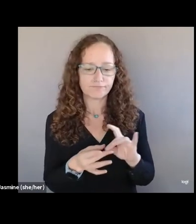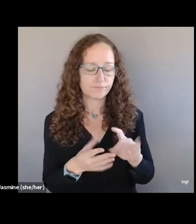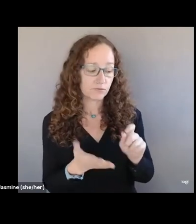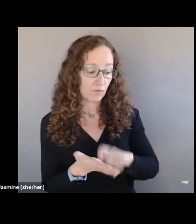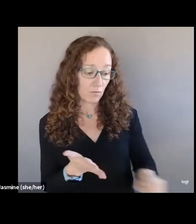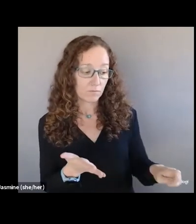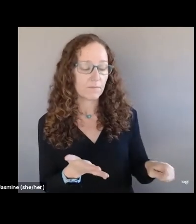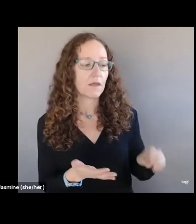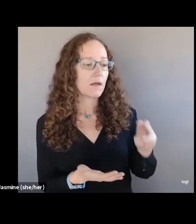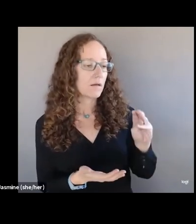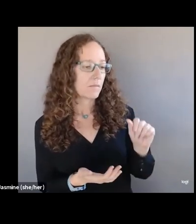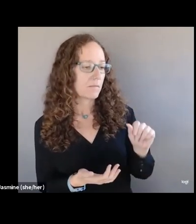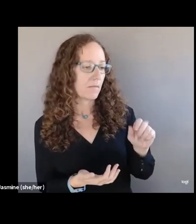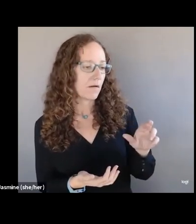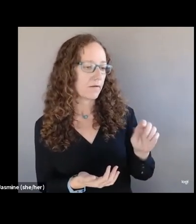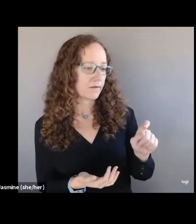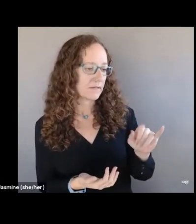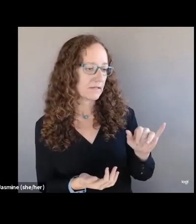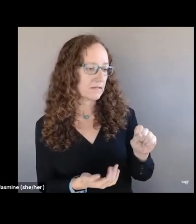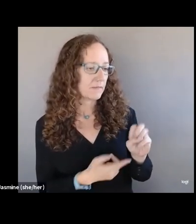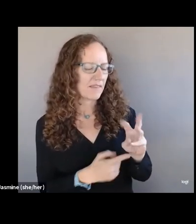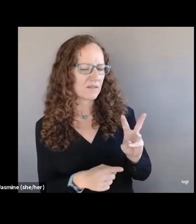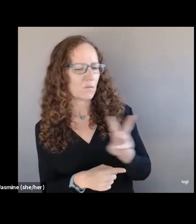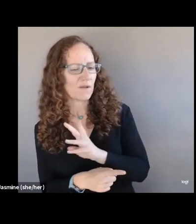conceptualization of human affairs and historical